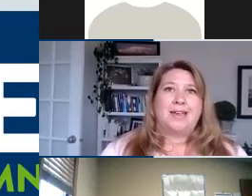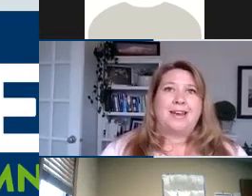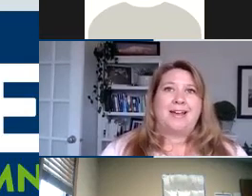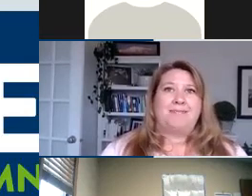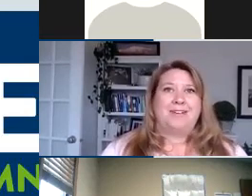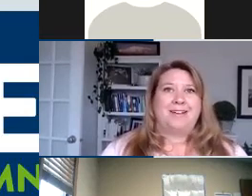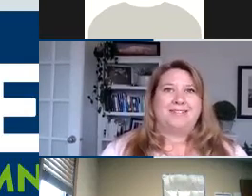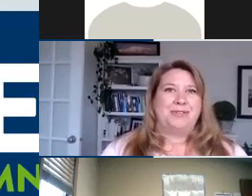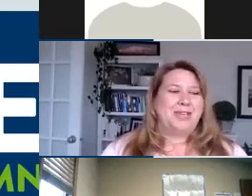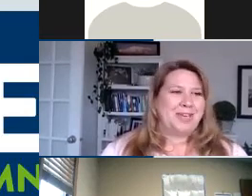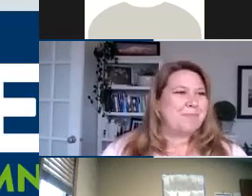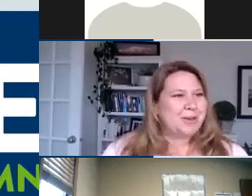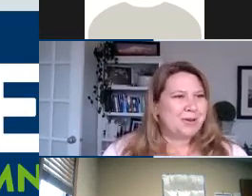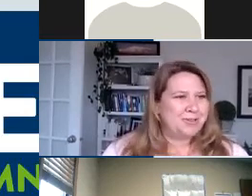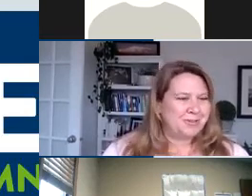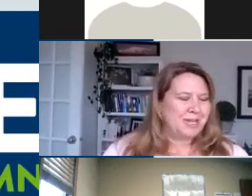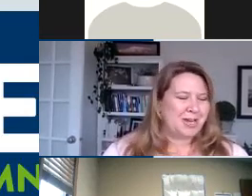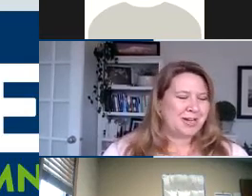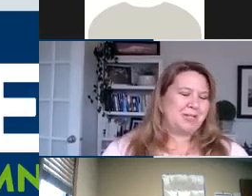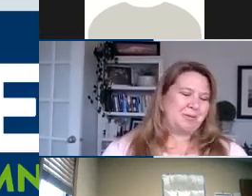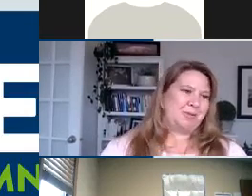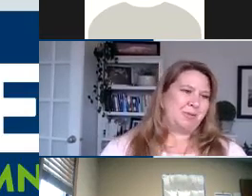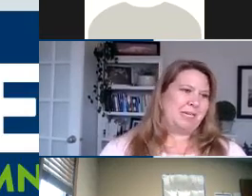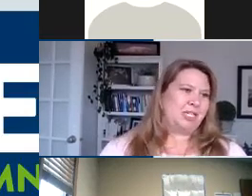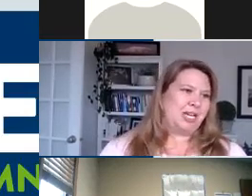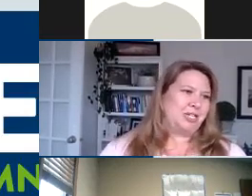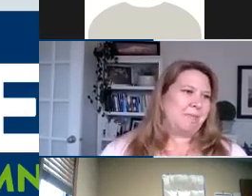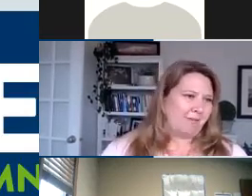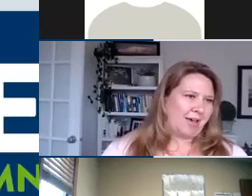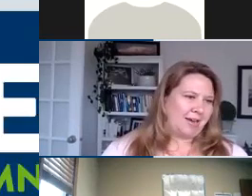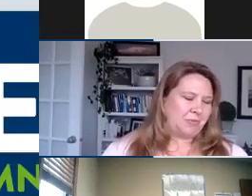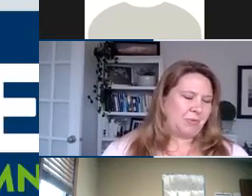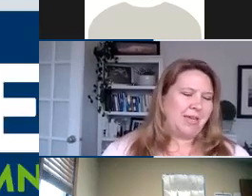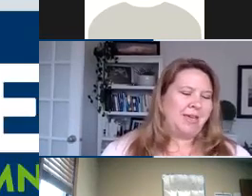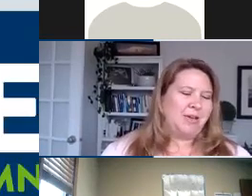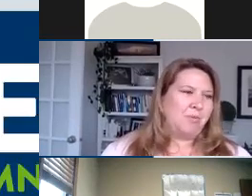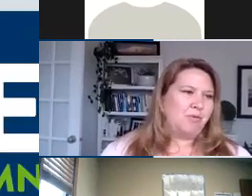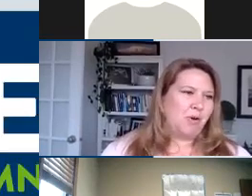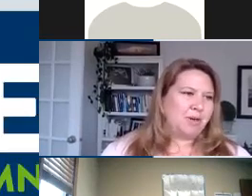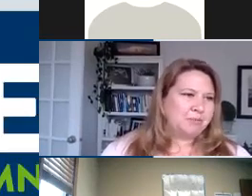have unique codes and they talked about some of those being changed and modified as we move forward.